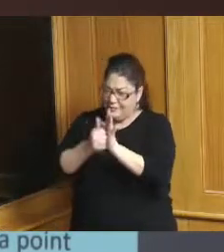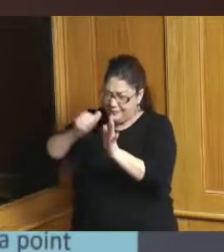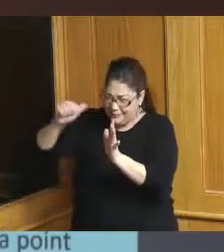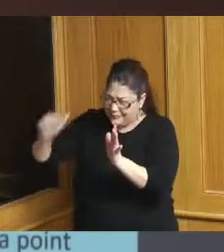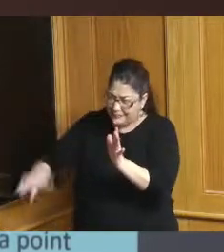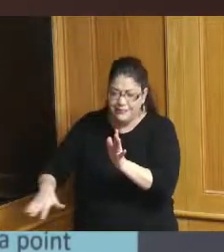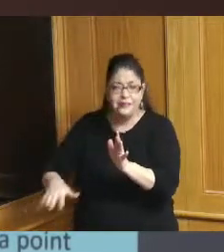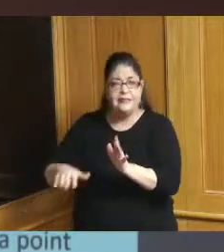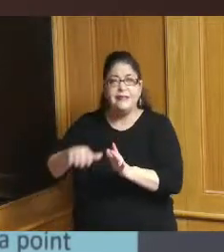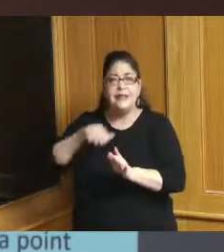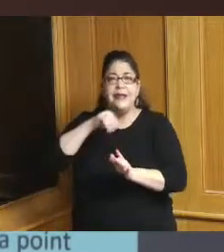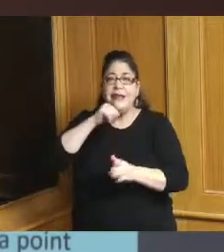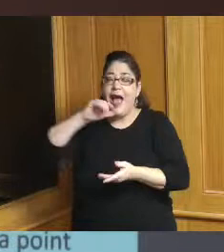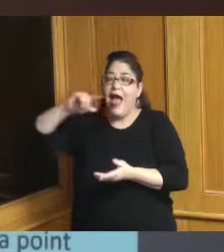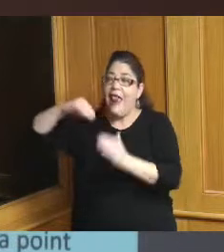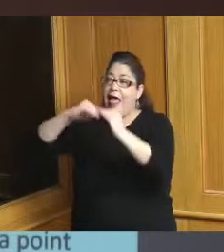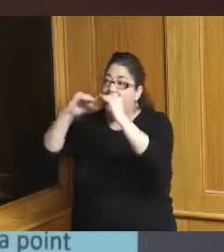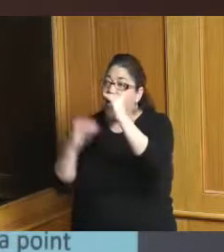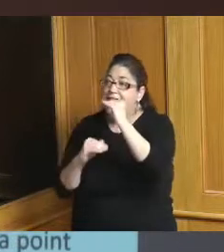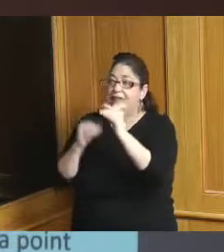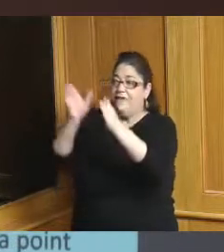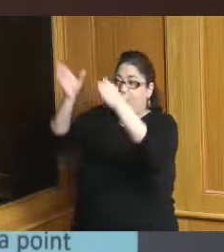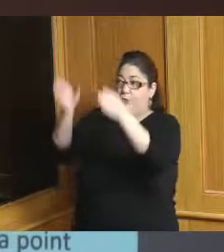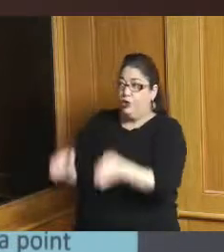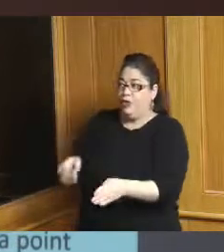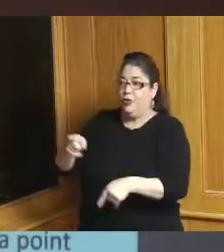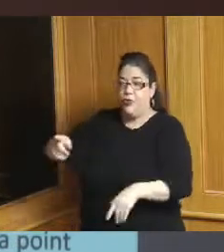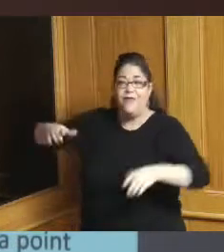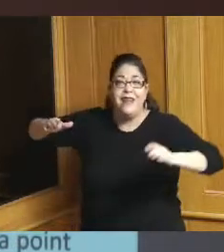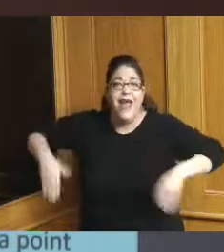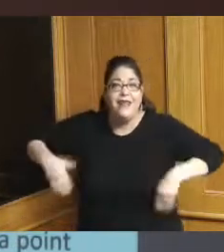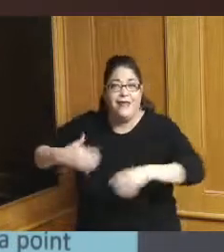not a lesser person because you haven't gotten this vaccine yet it's more about what you do now